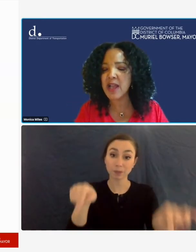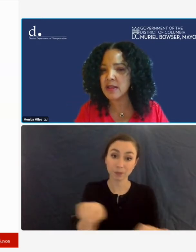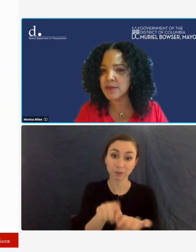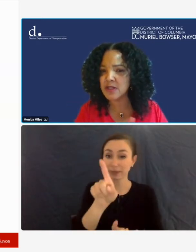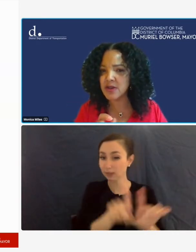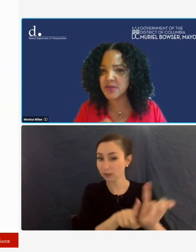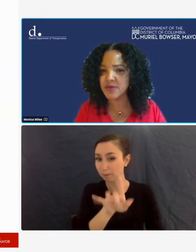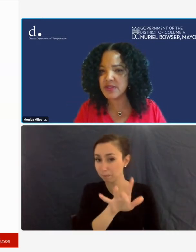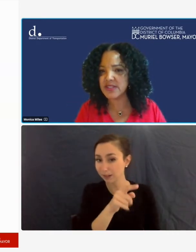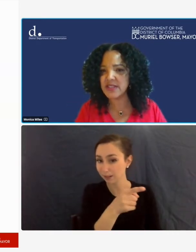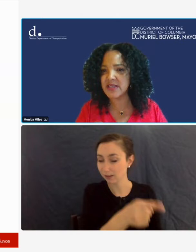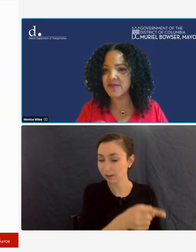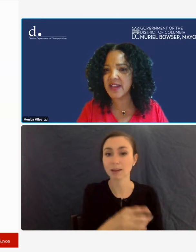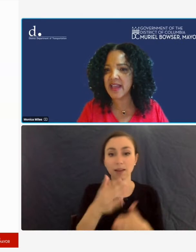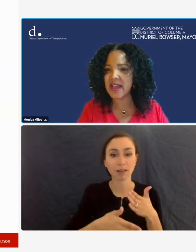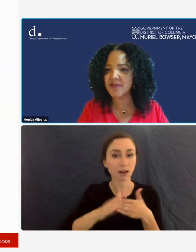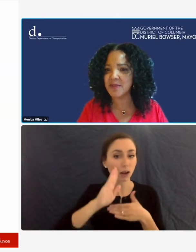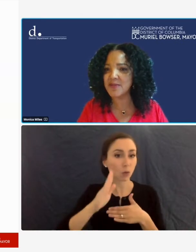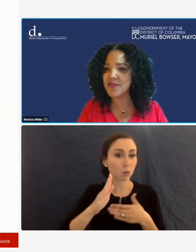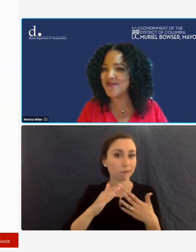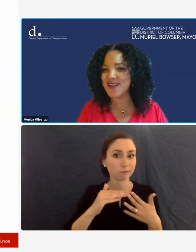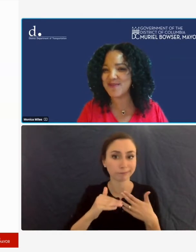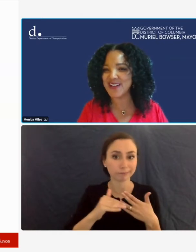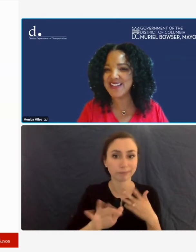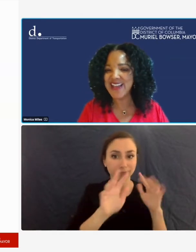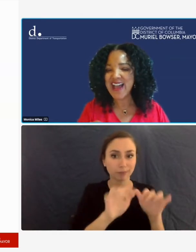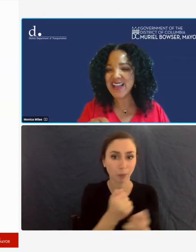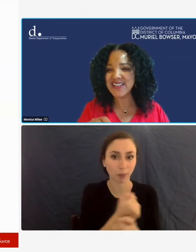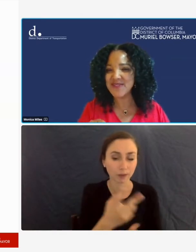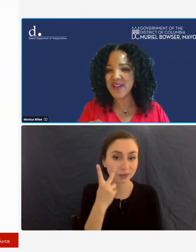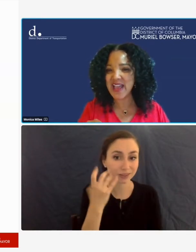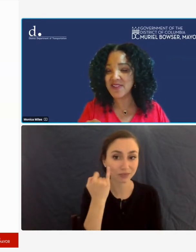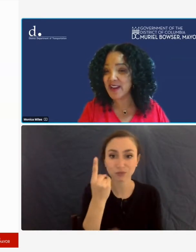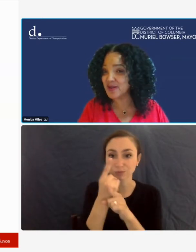go through to see if i have um thank you very much i'll see if i have an error because i might have